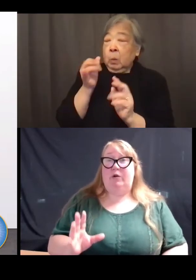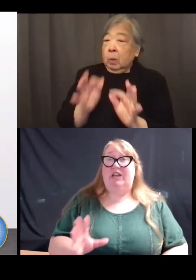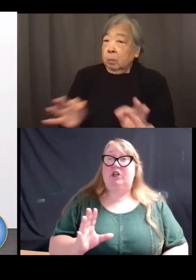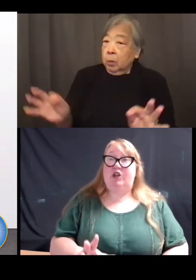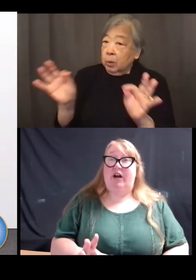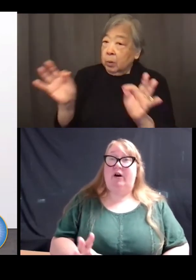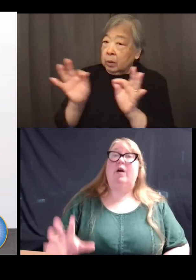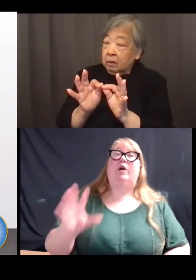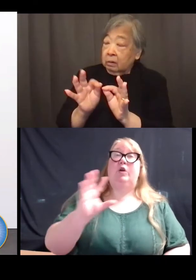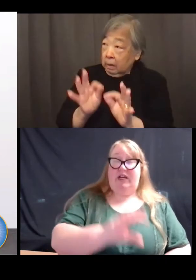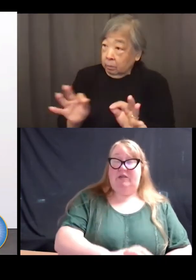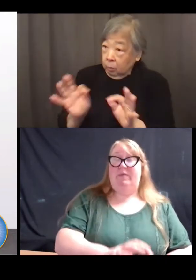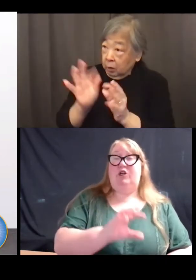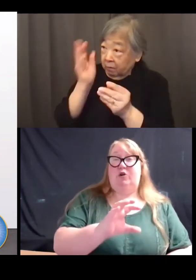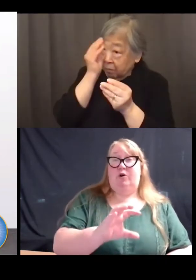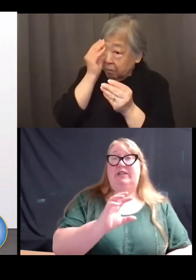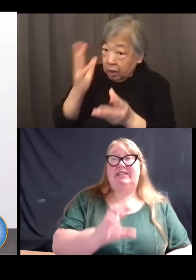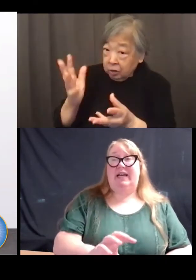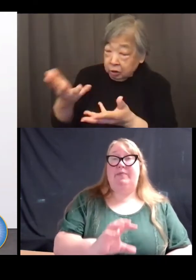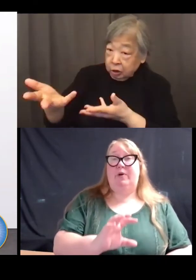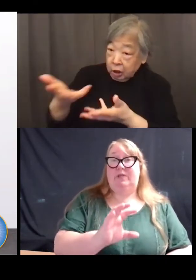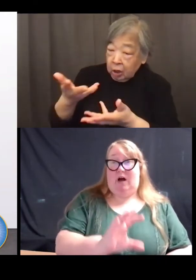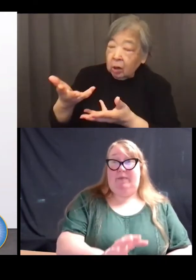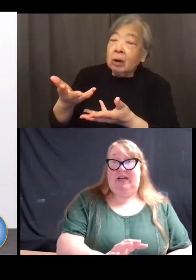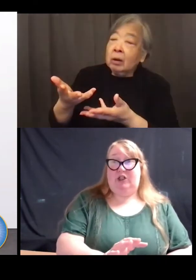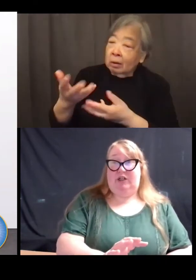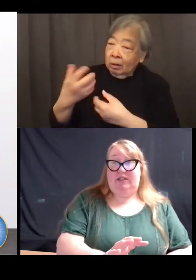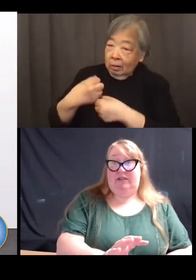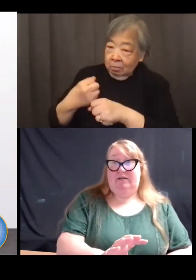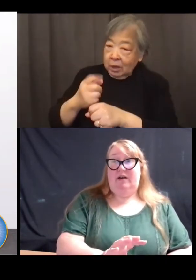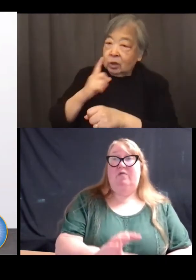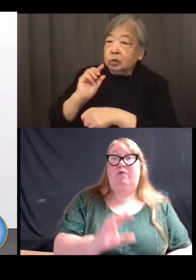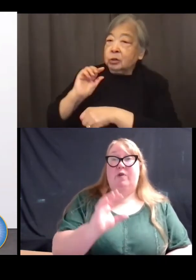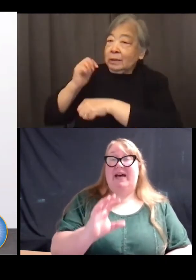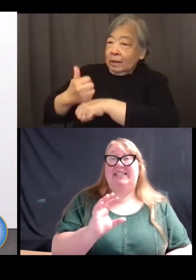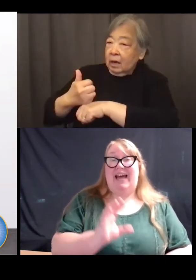that you need to share, you need to make sure to set up those accommodations For the best